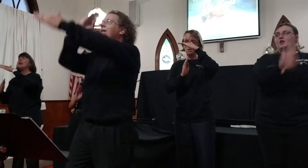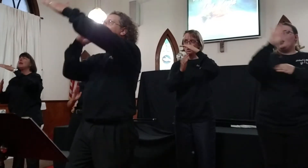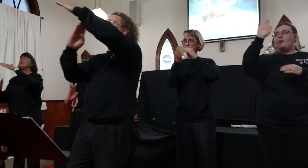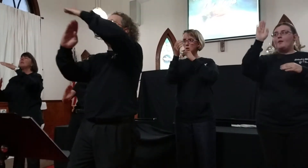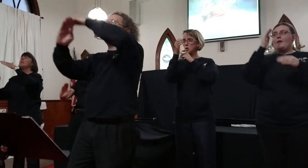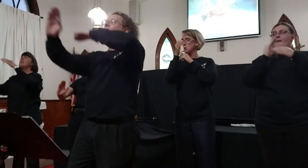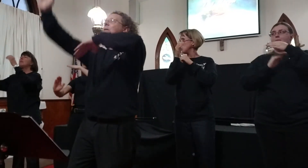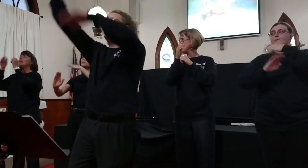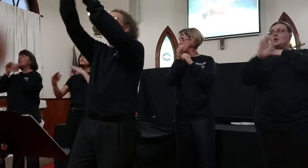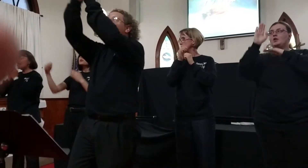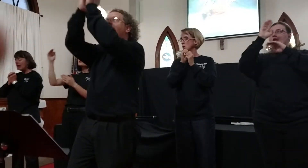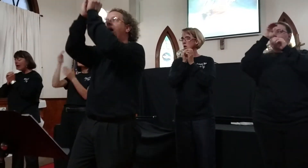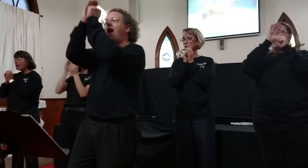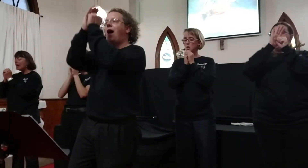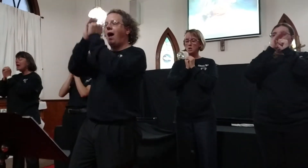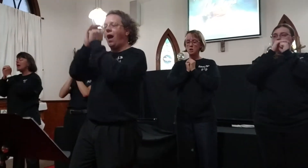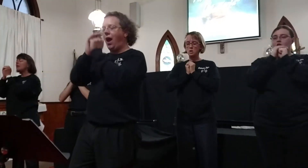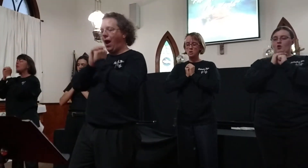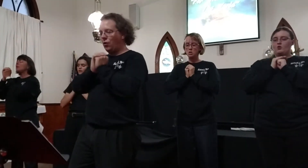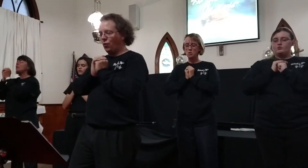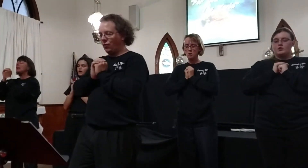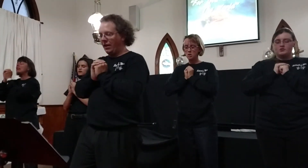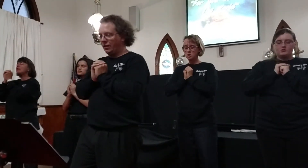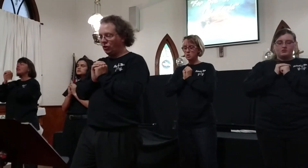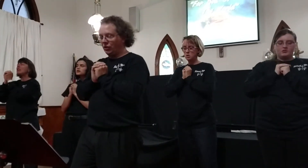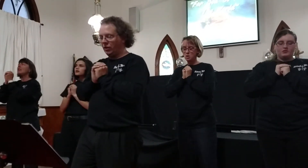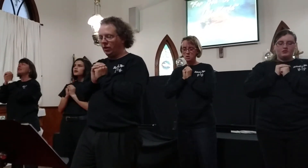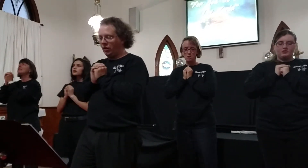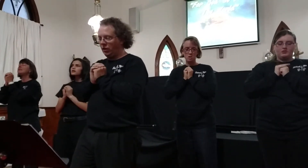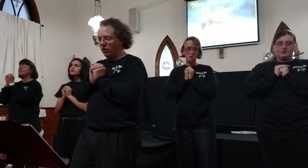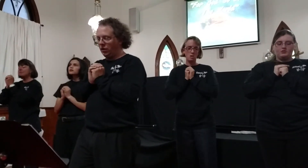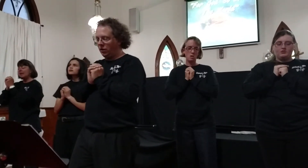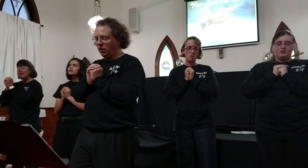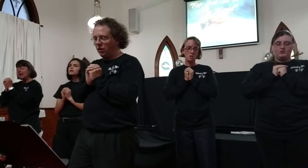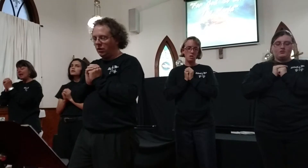In humble adoration